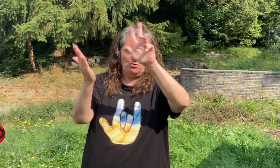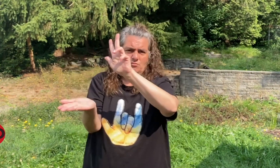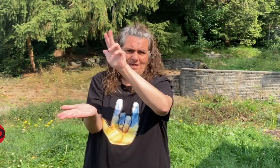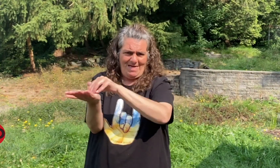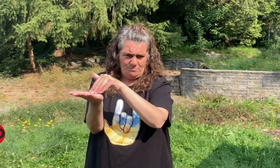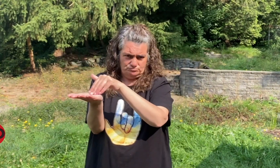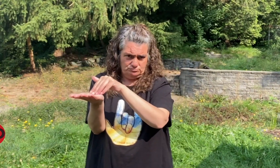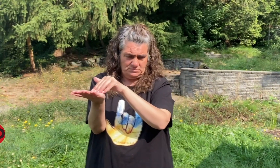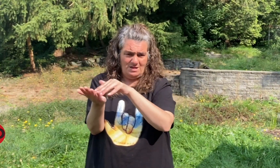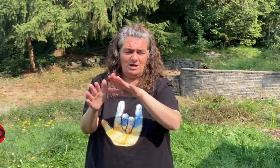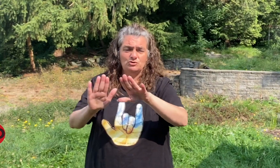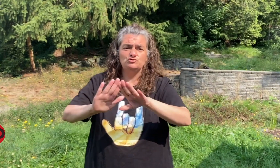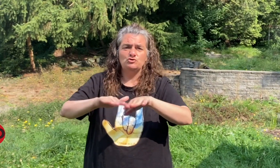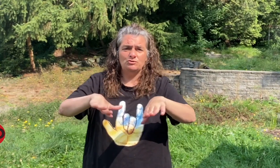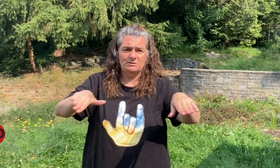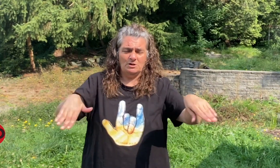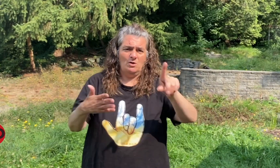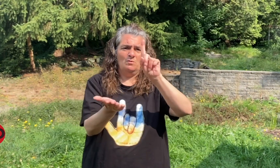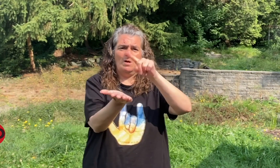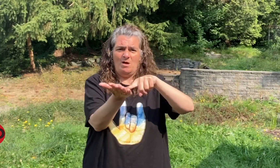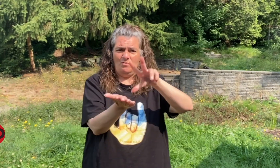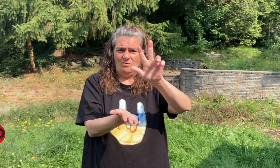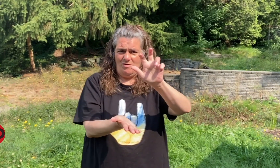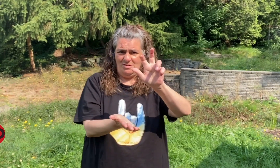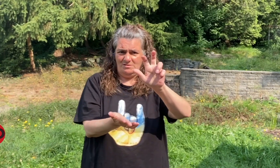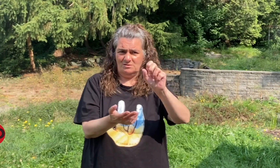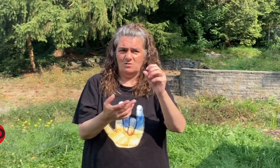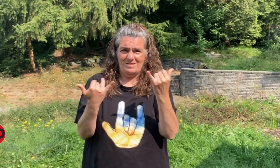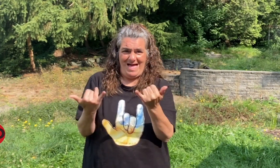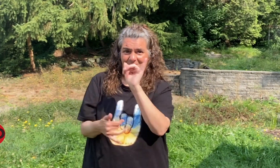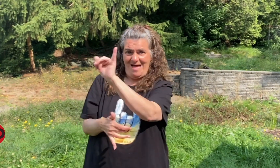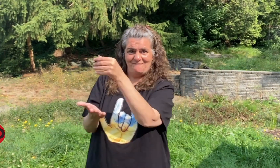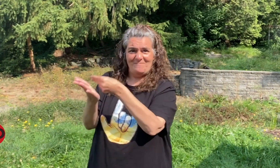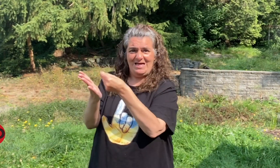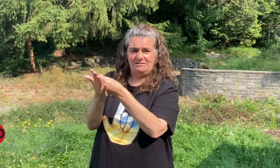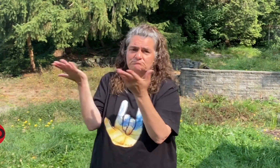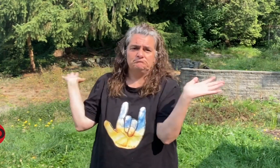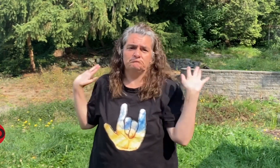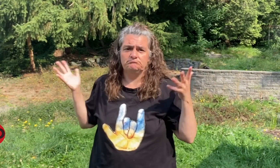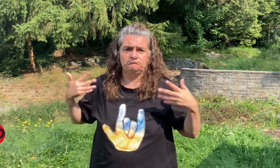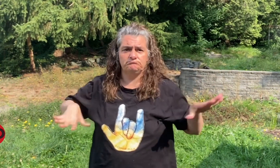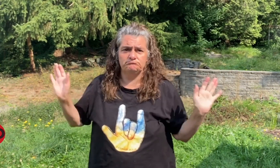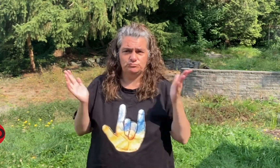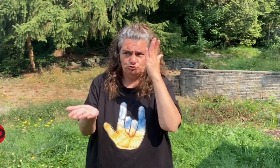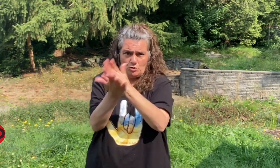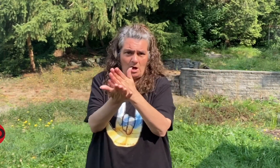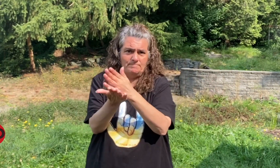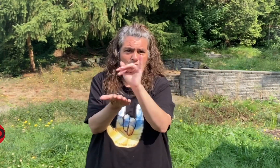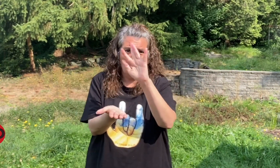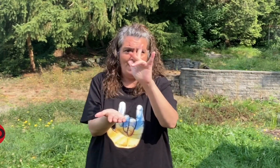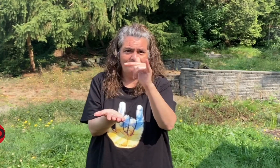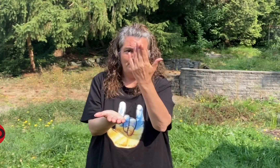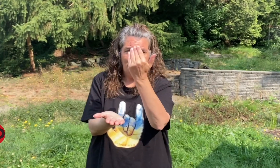$3,000 for adults, and $1,300 for children. That funding has stopped